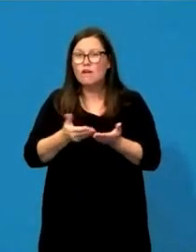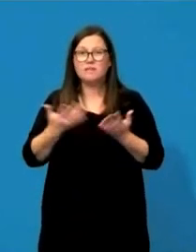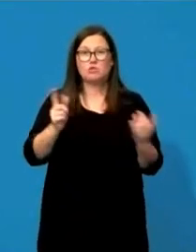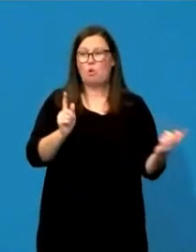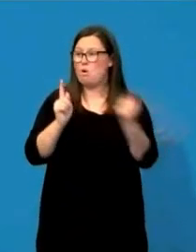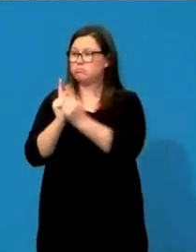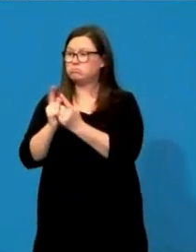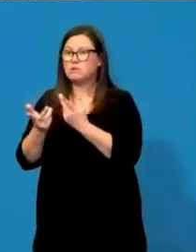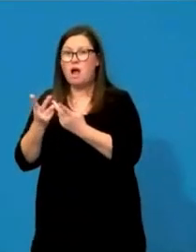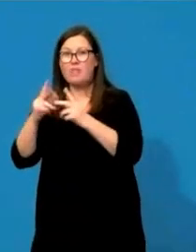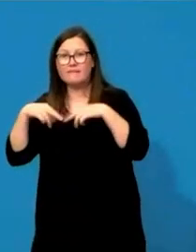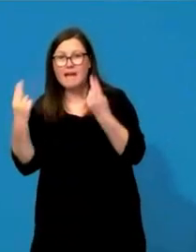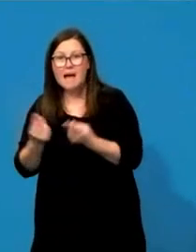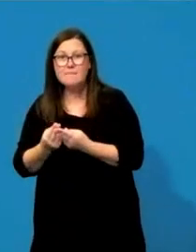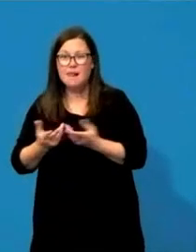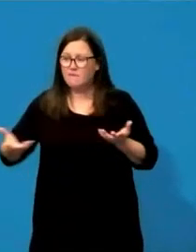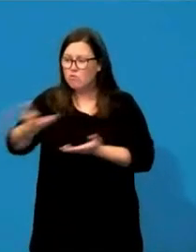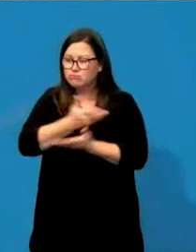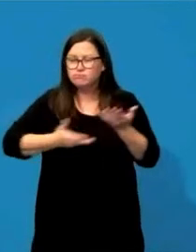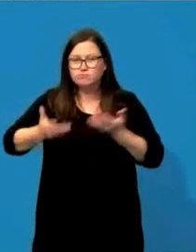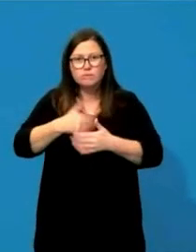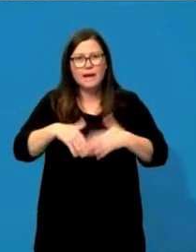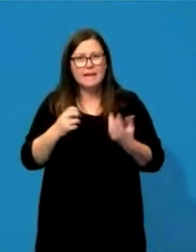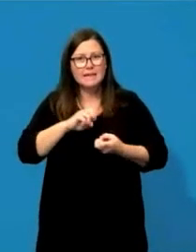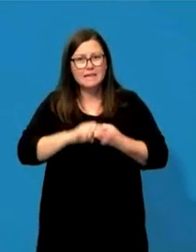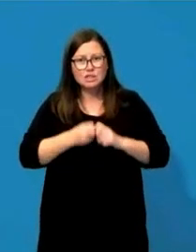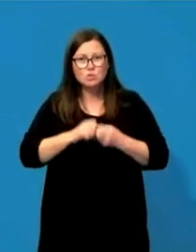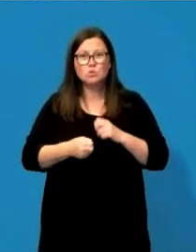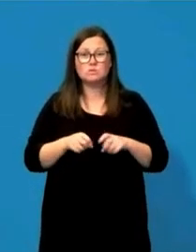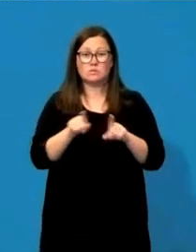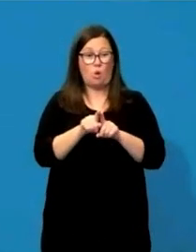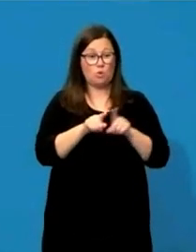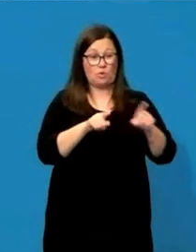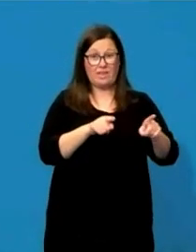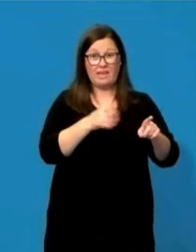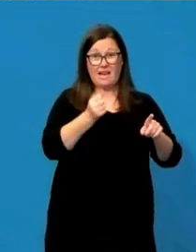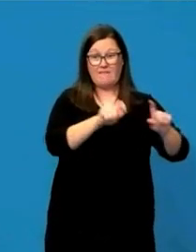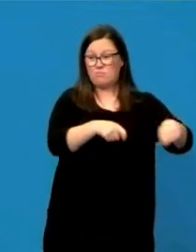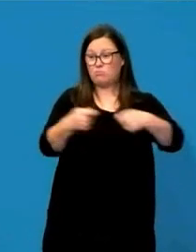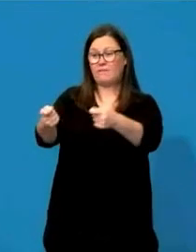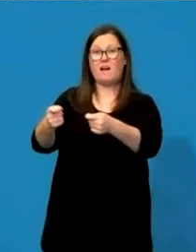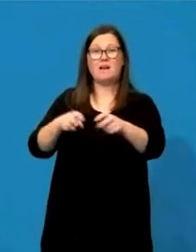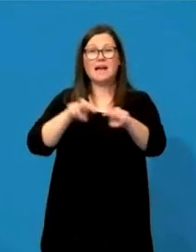And also they used to provide activities for people with the disabilities to keep them